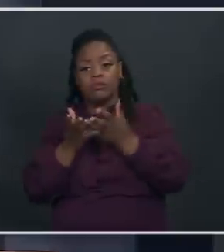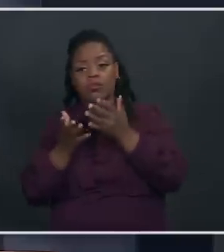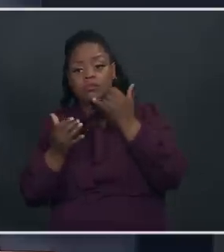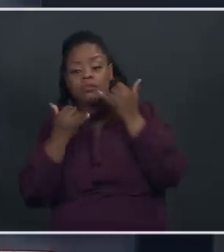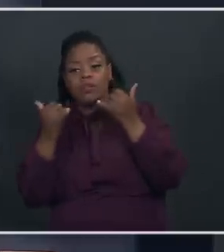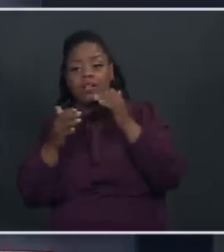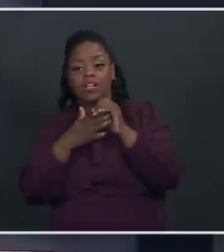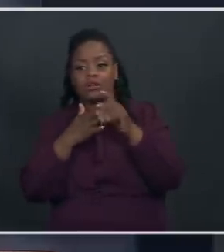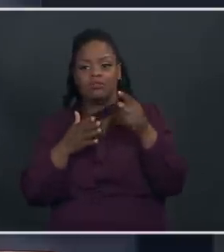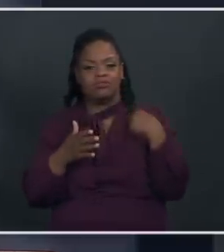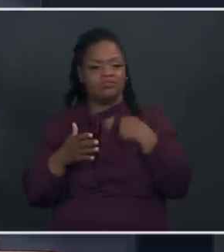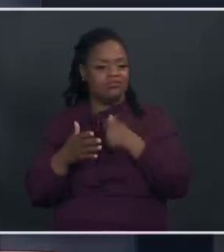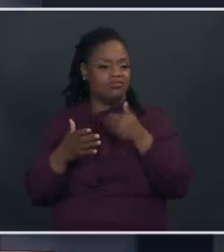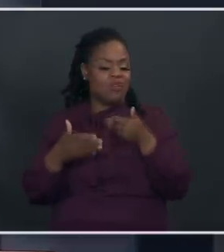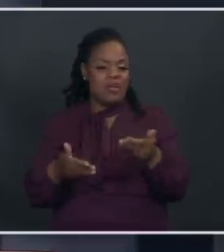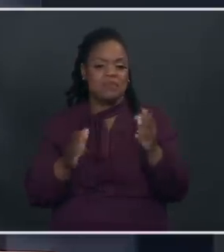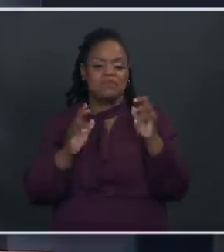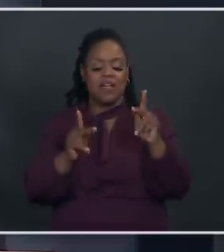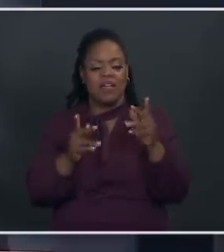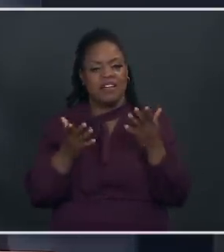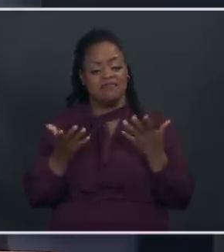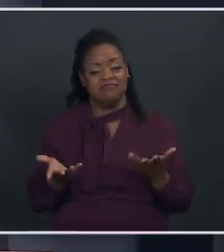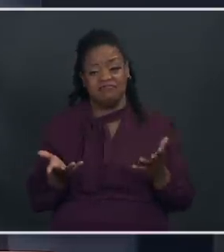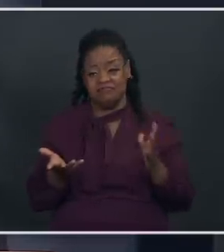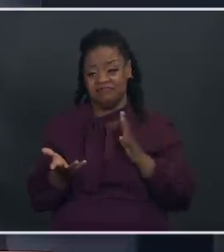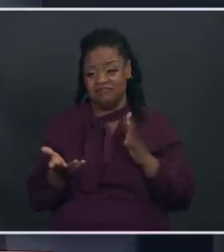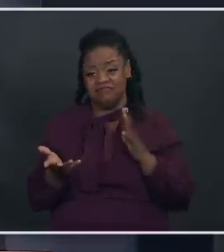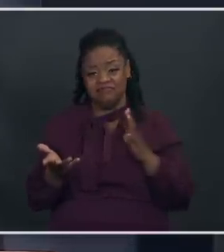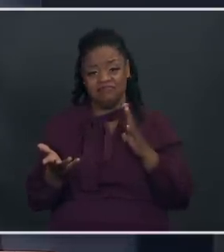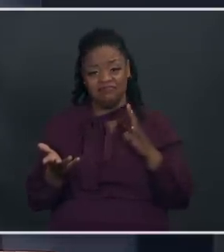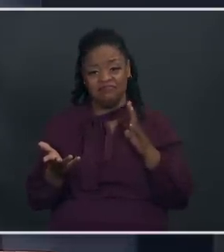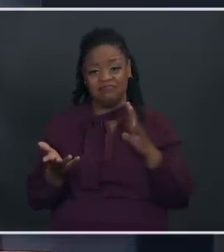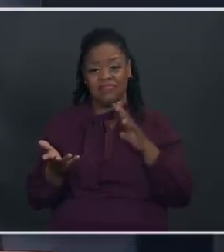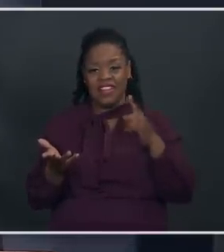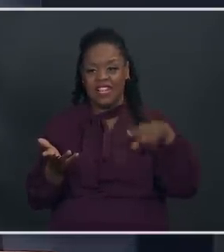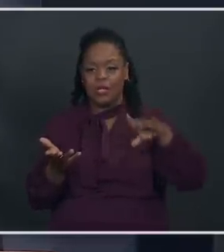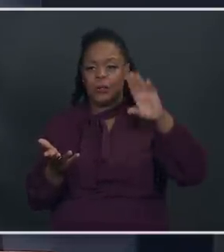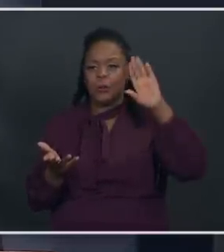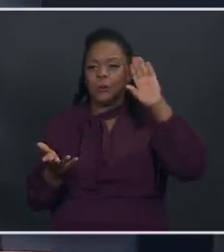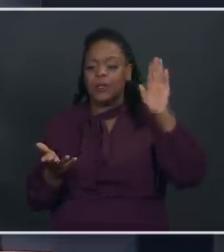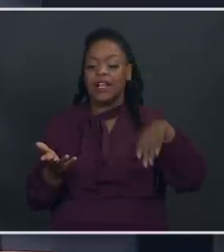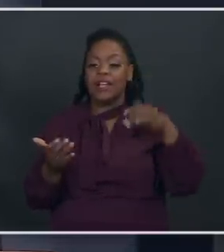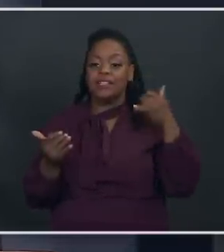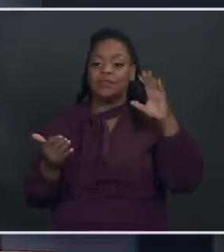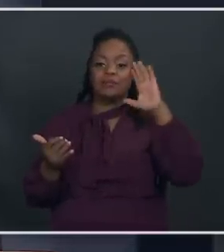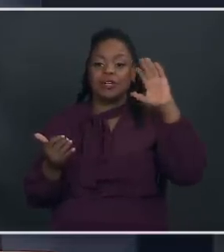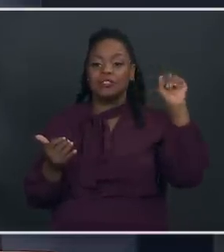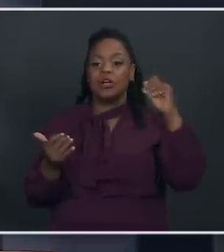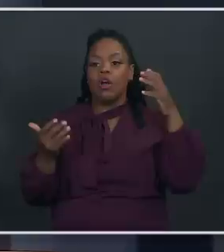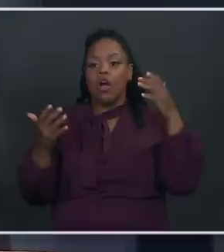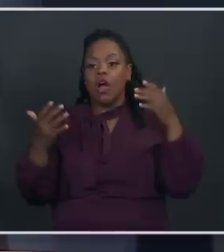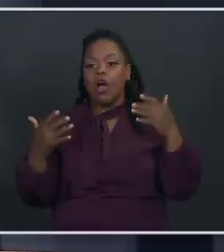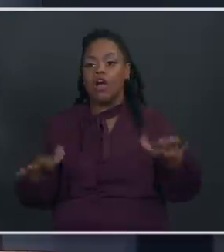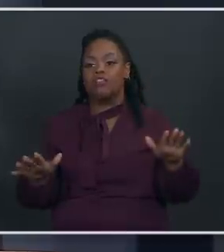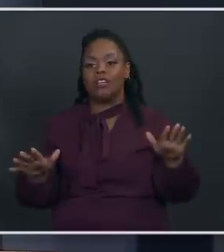They know that this administration already had a significant part of what has brought us to --